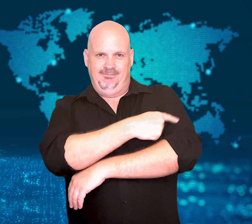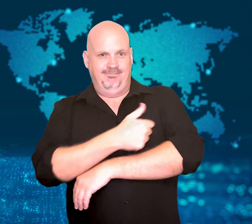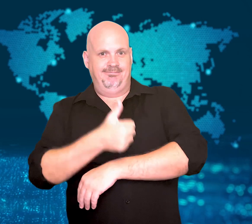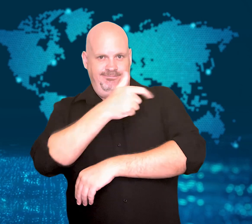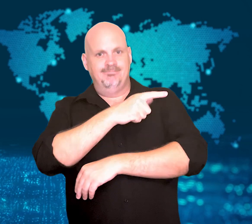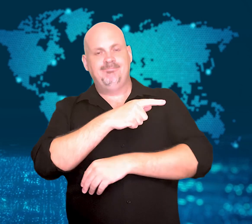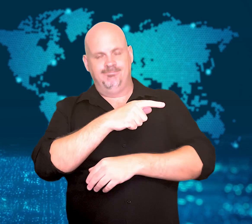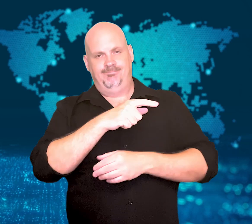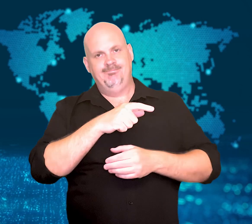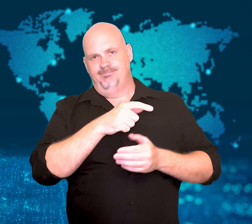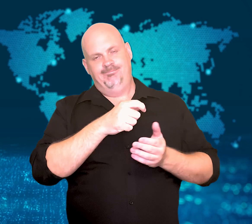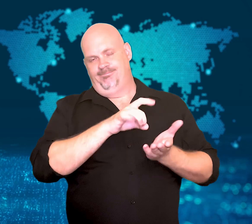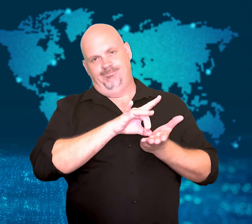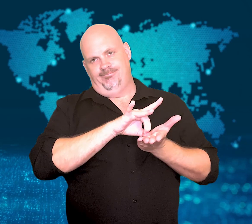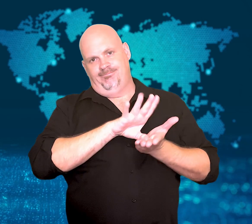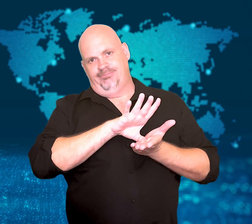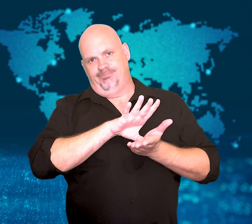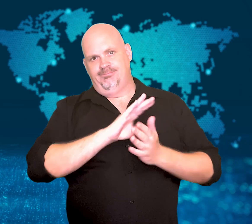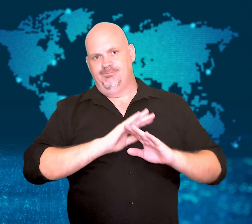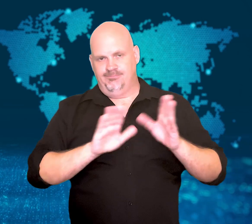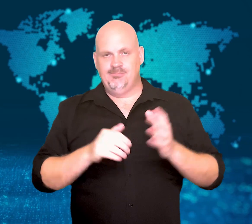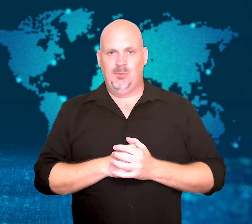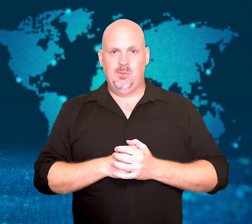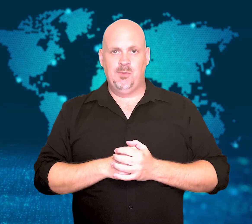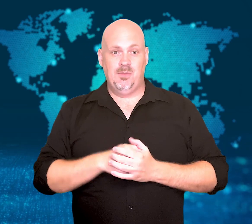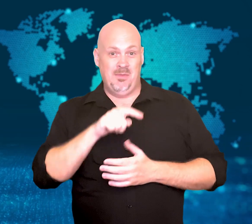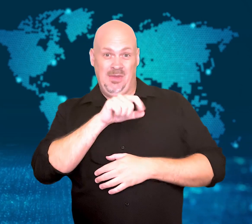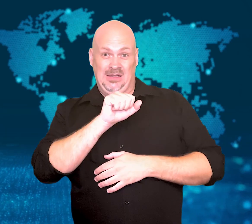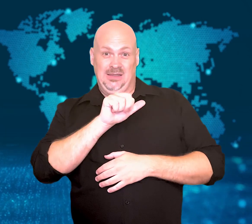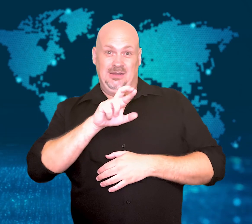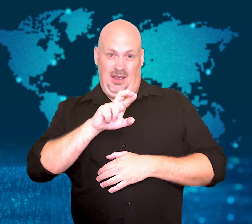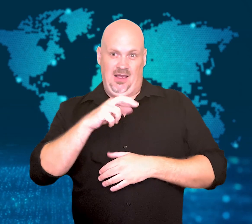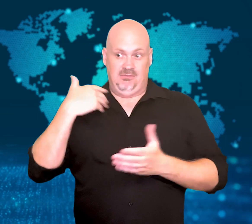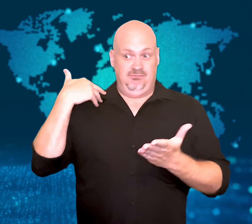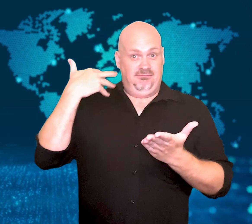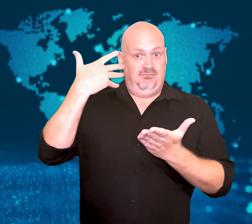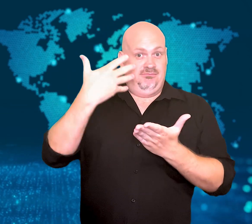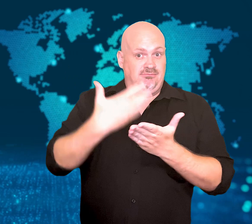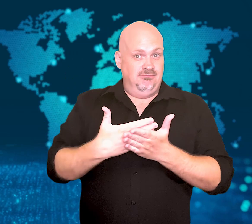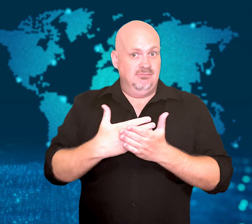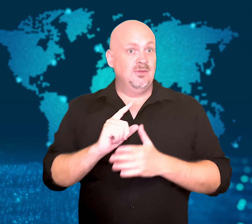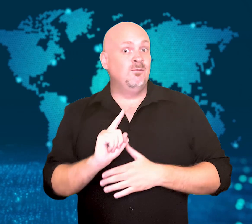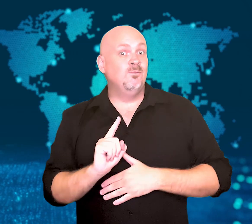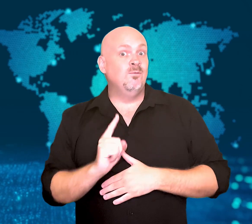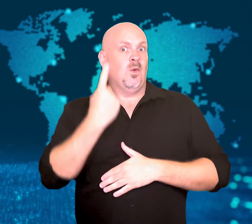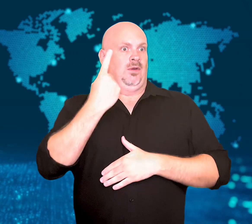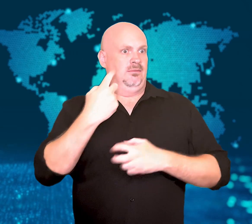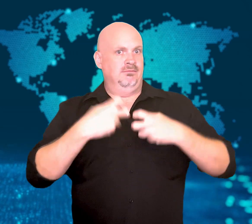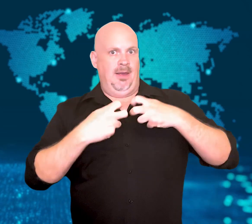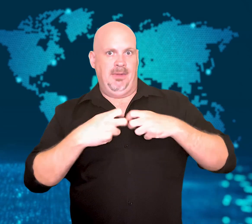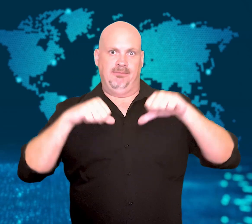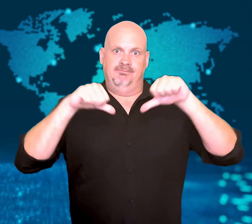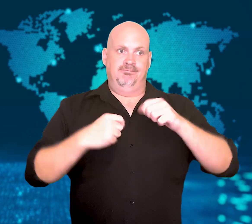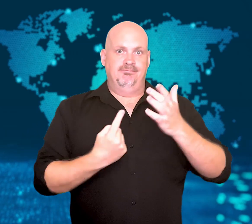This was not the first tragedy to occur while Sarr was Health Minister.